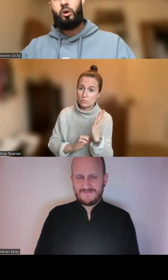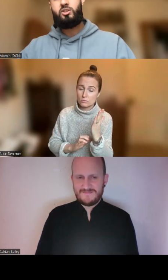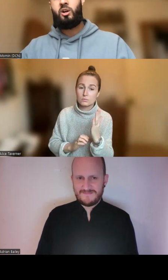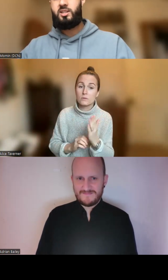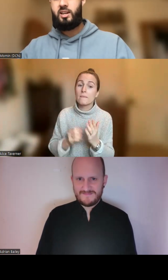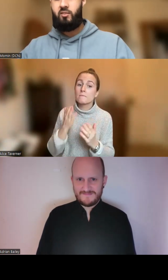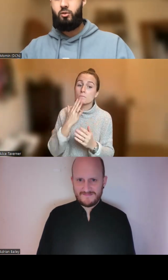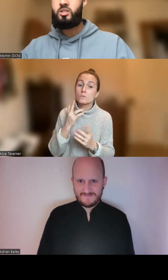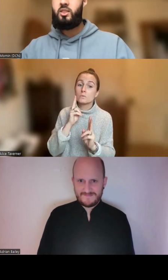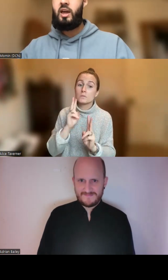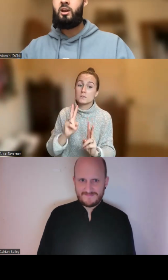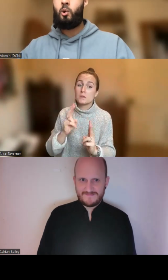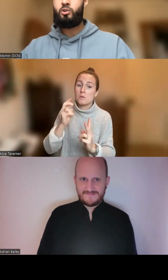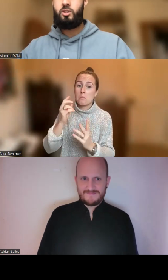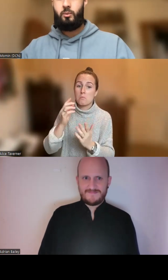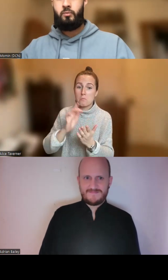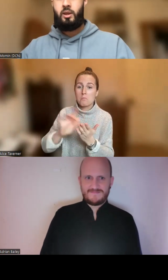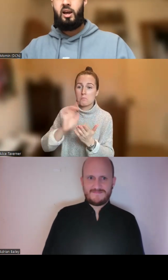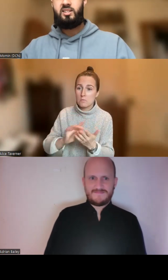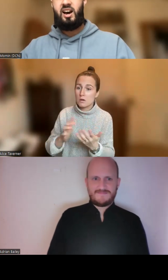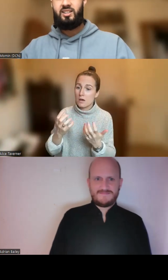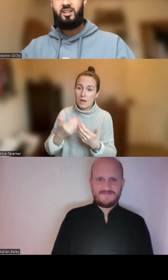what starts to get views, then launch them as ads